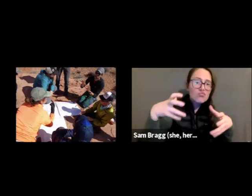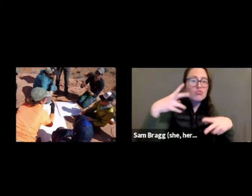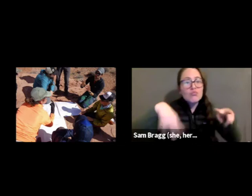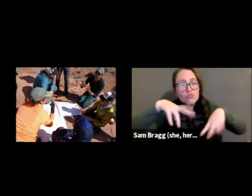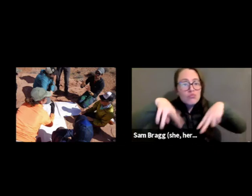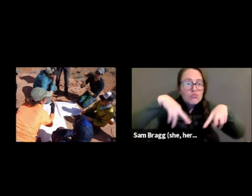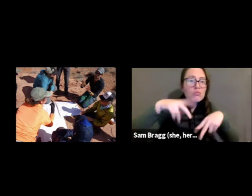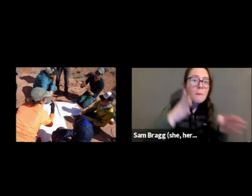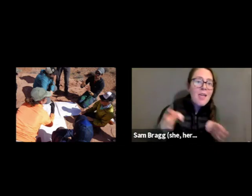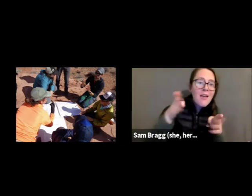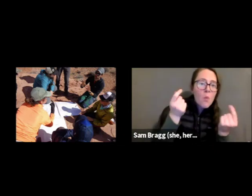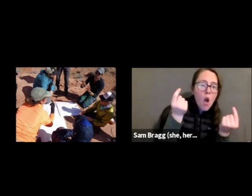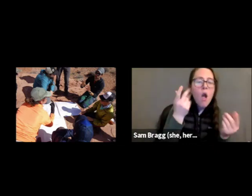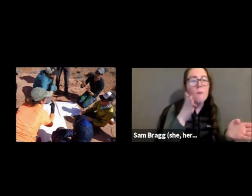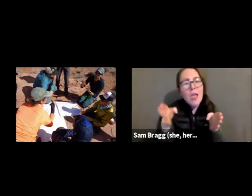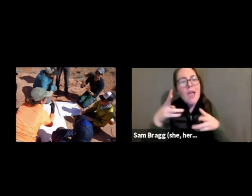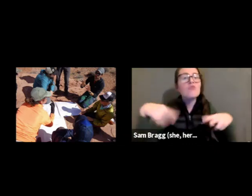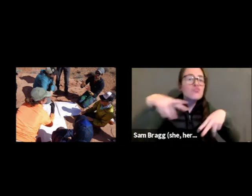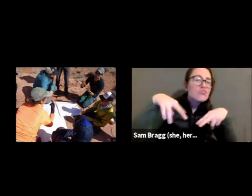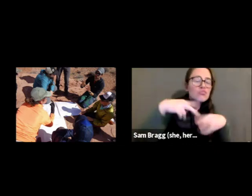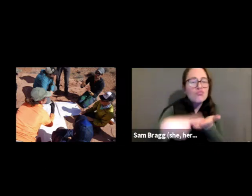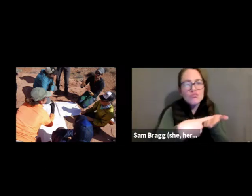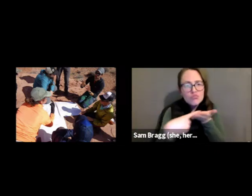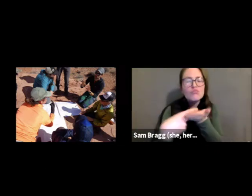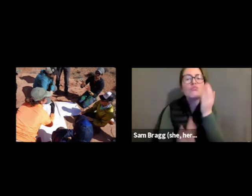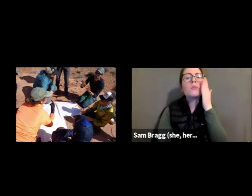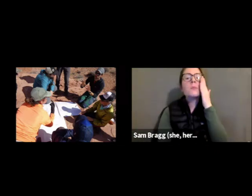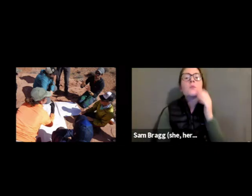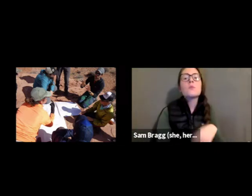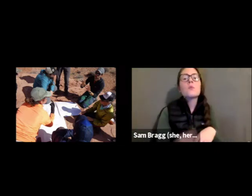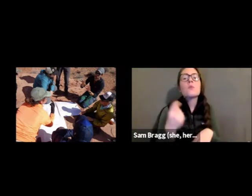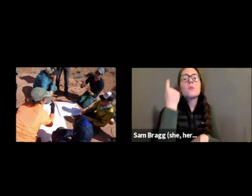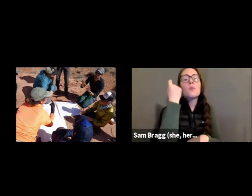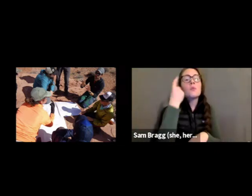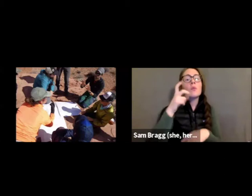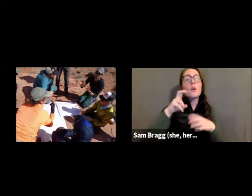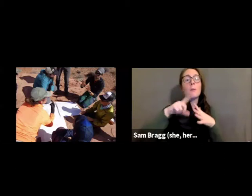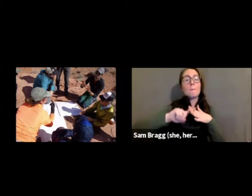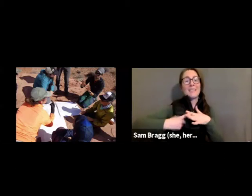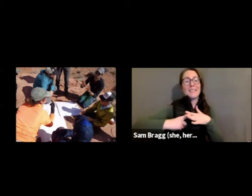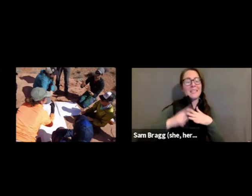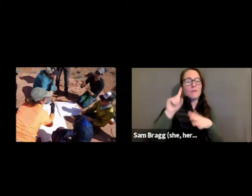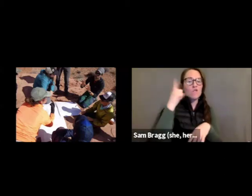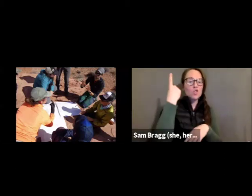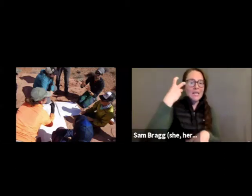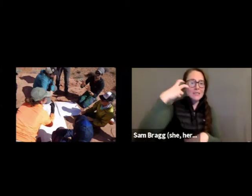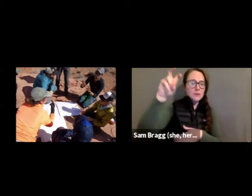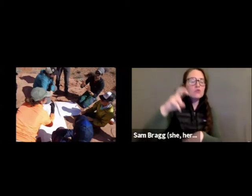the morning we would get together as a group and we would plan where we were going to go and how we were going to get there and that group discussion was just wonderful at the beginning of